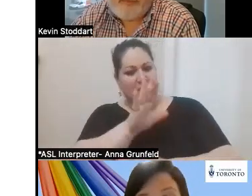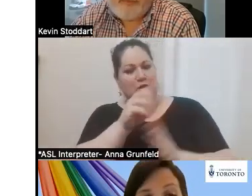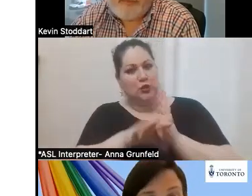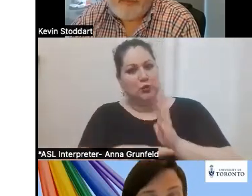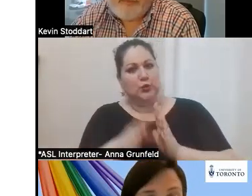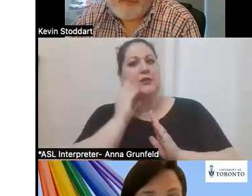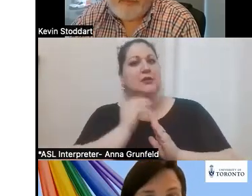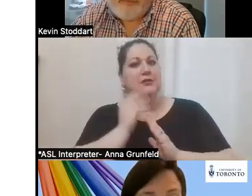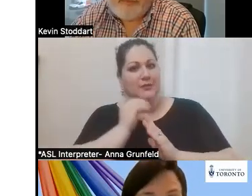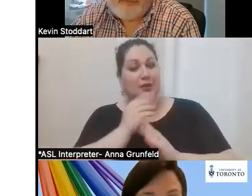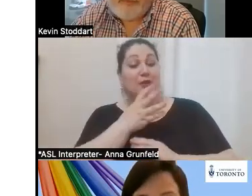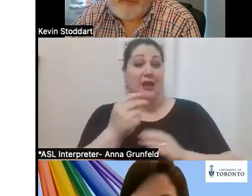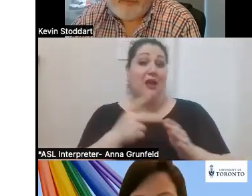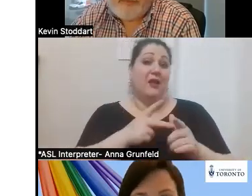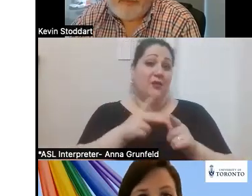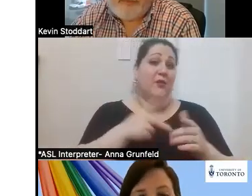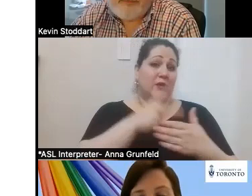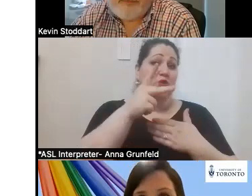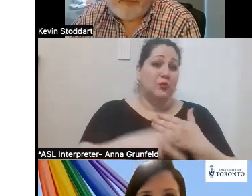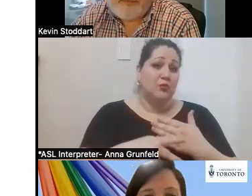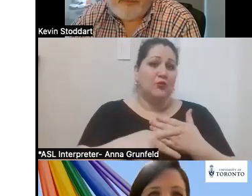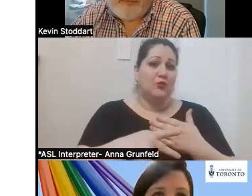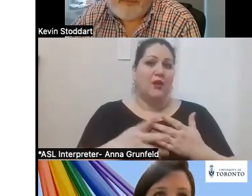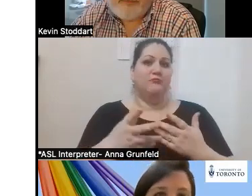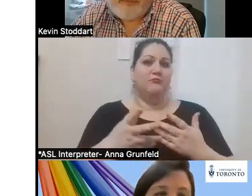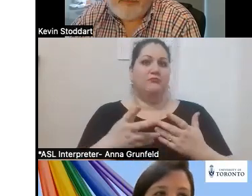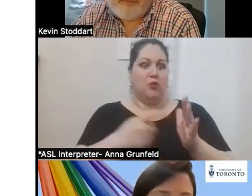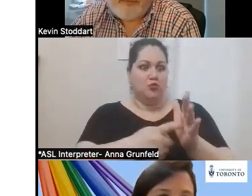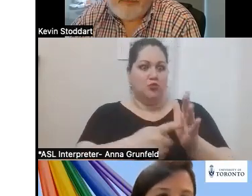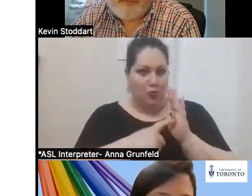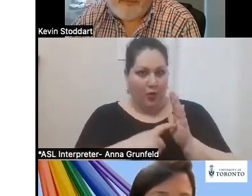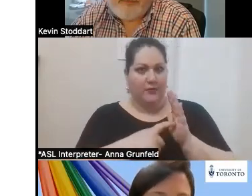the professional program content and requirements is so important.